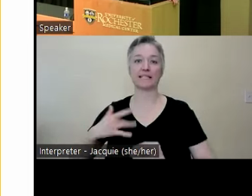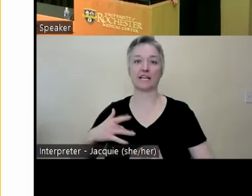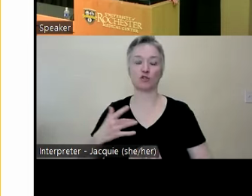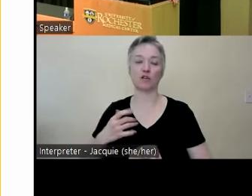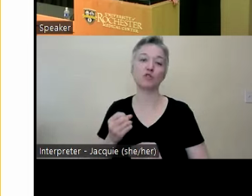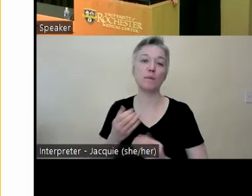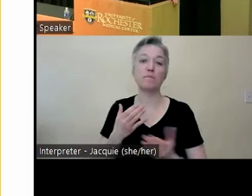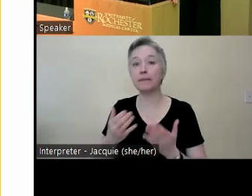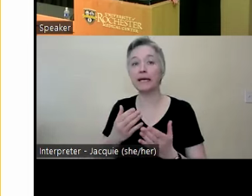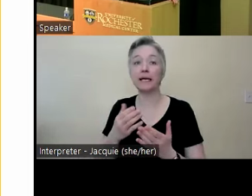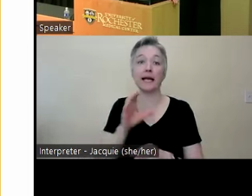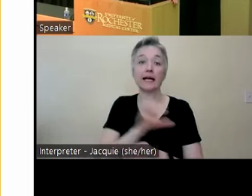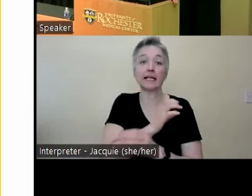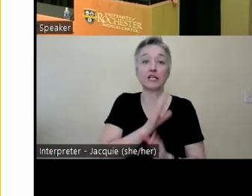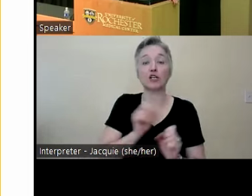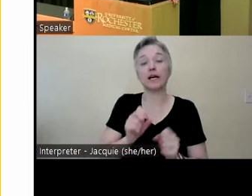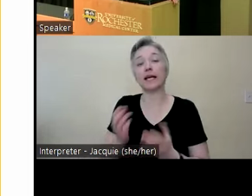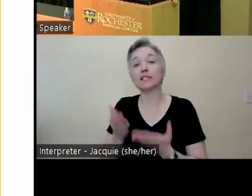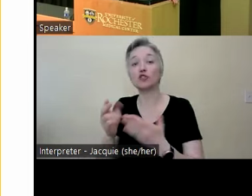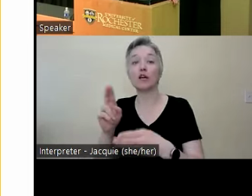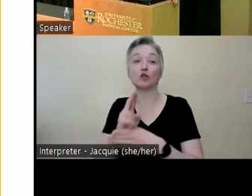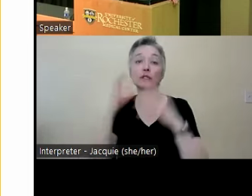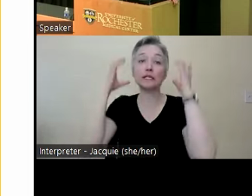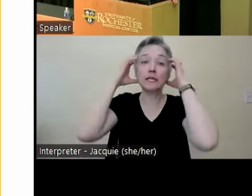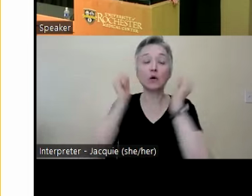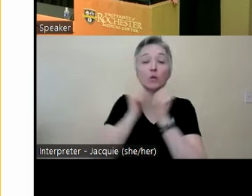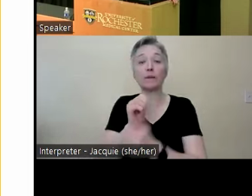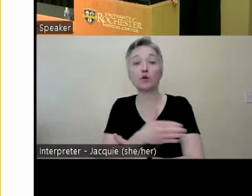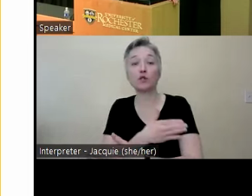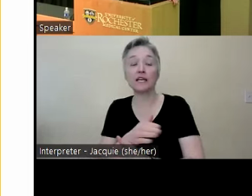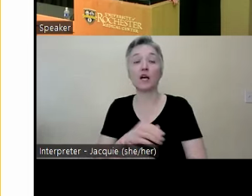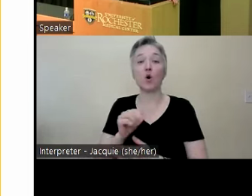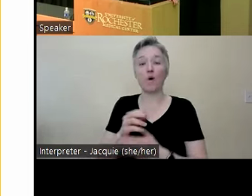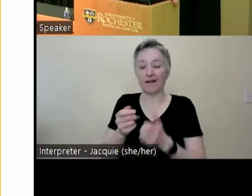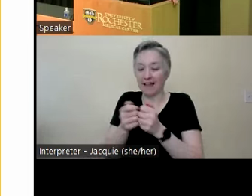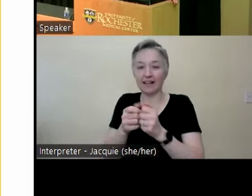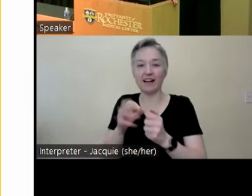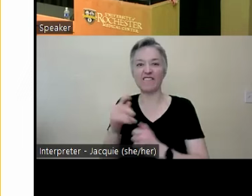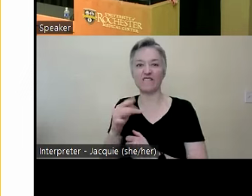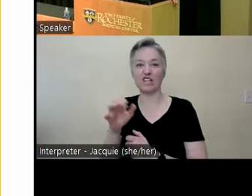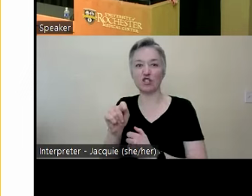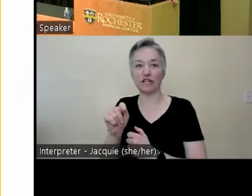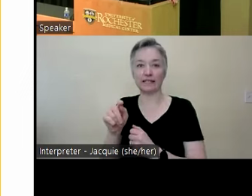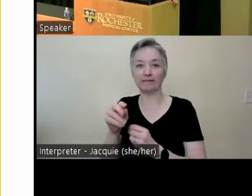sensory cushions headphones with music and then of course using prevention strategies